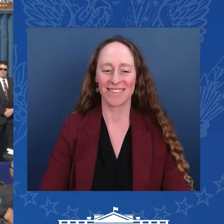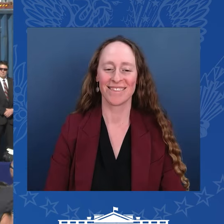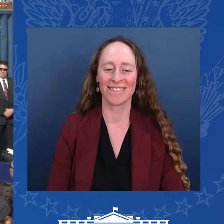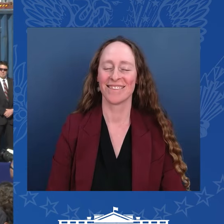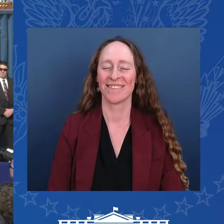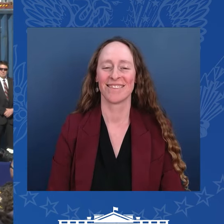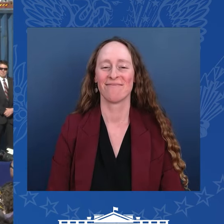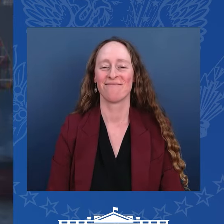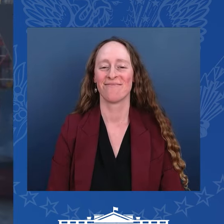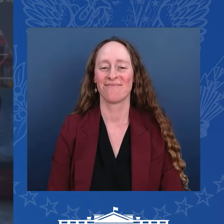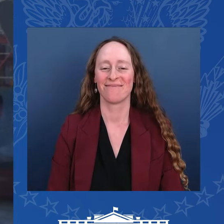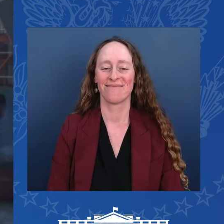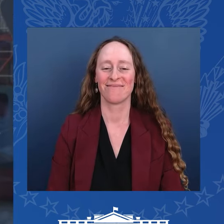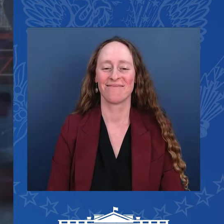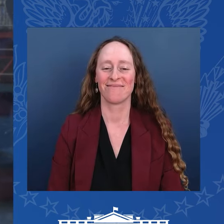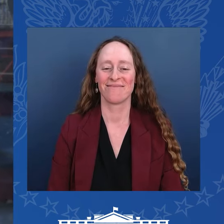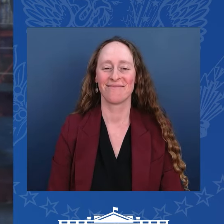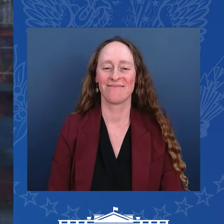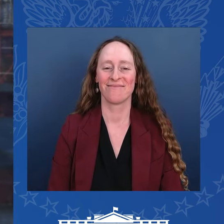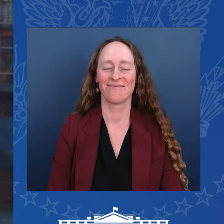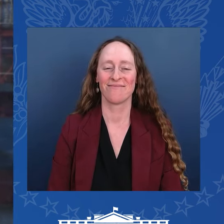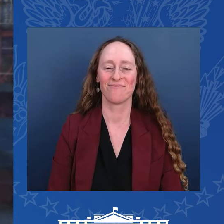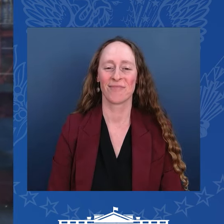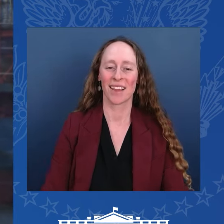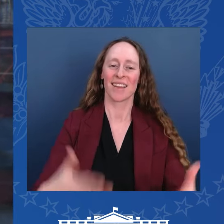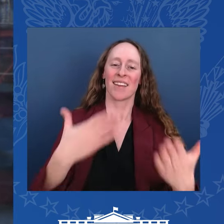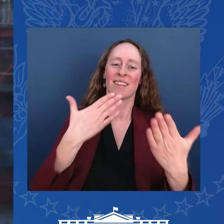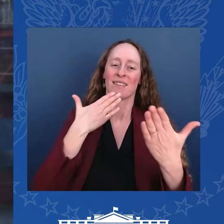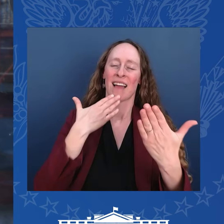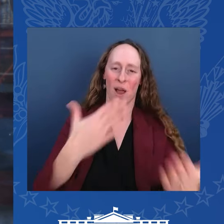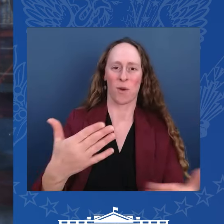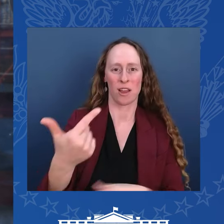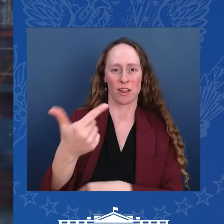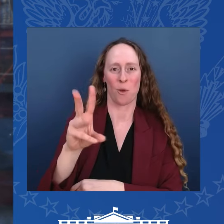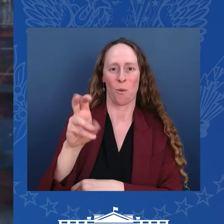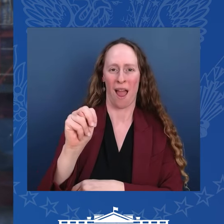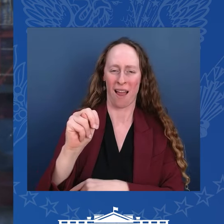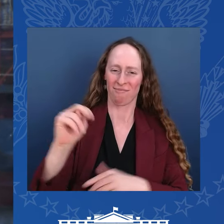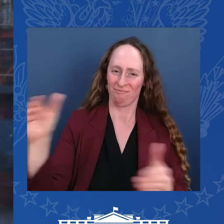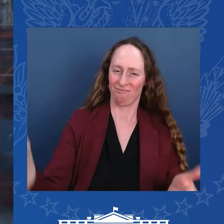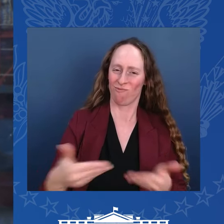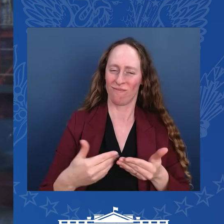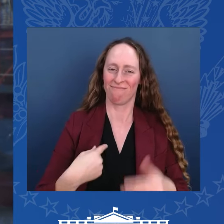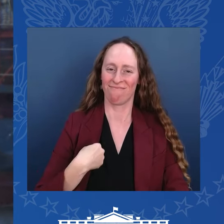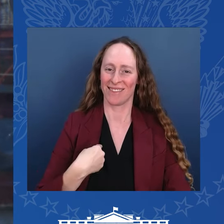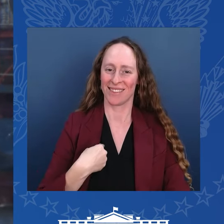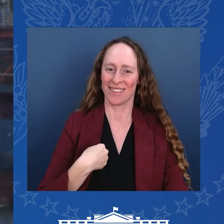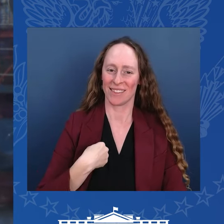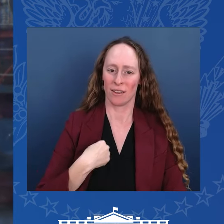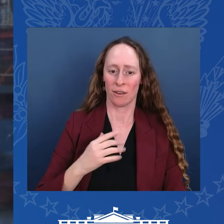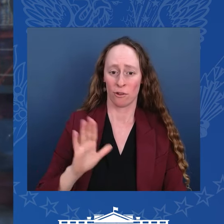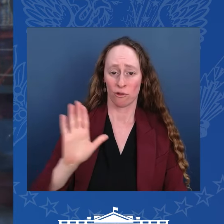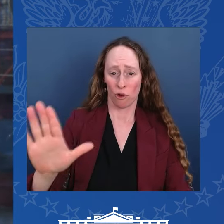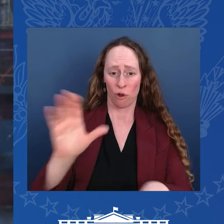Thank you. Gwen for that introduction. A big congratulations to your fellow longshoreman. We just want to record wage gains.